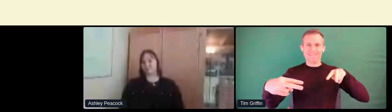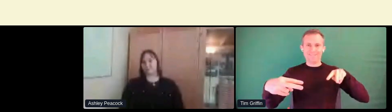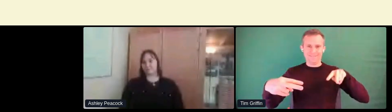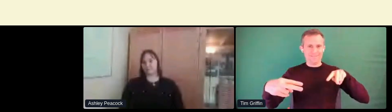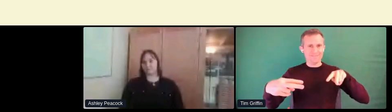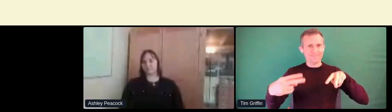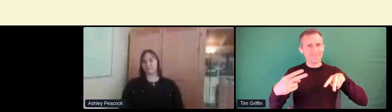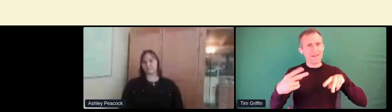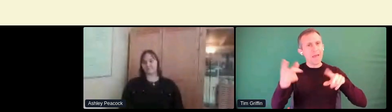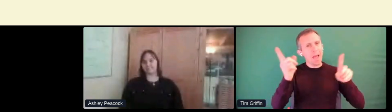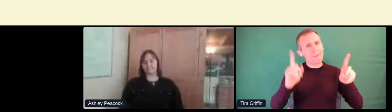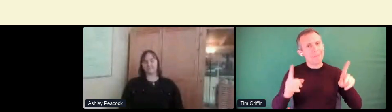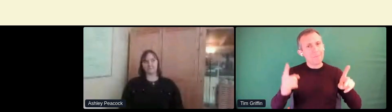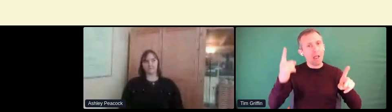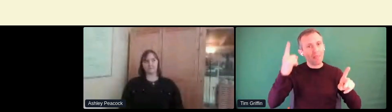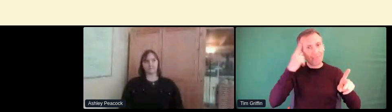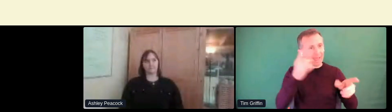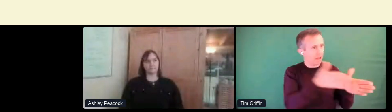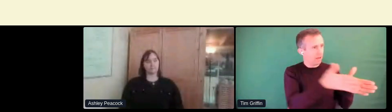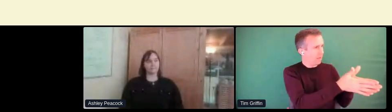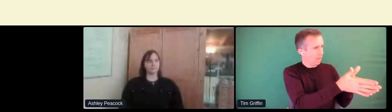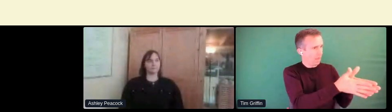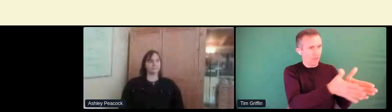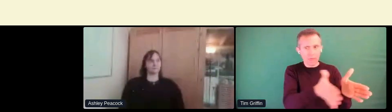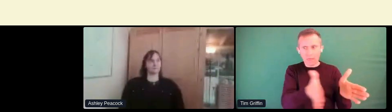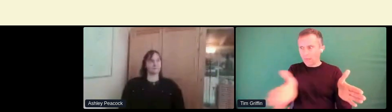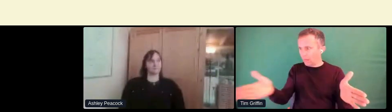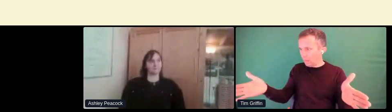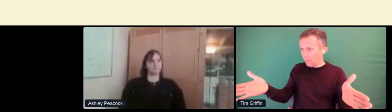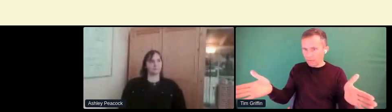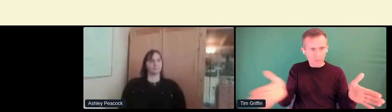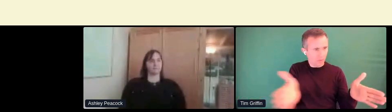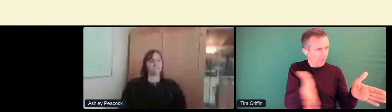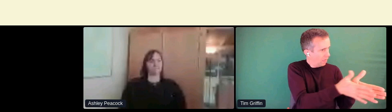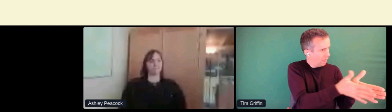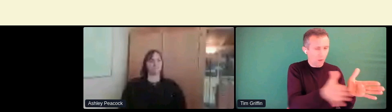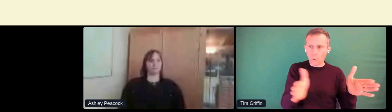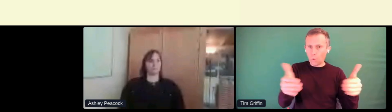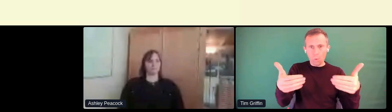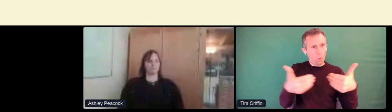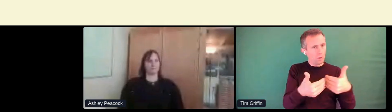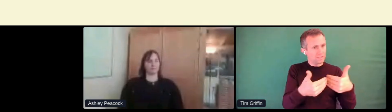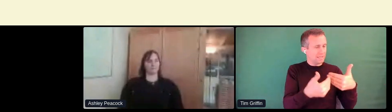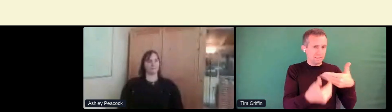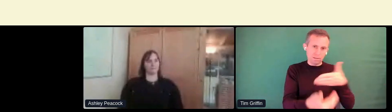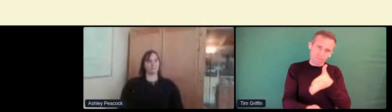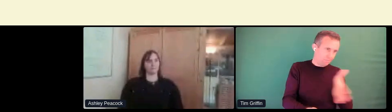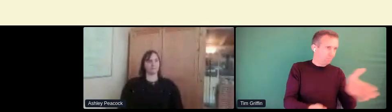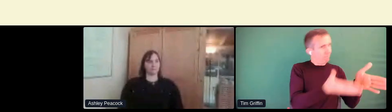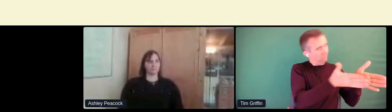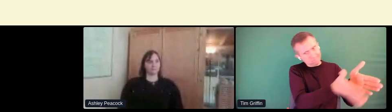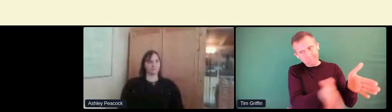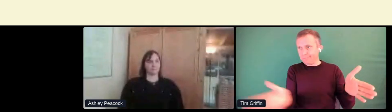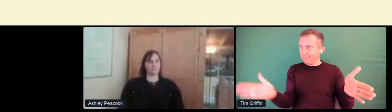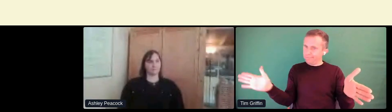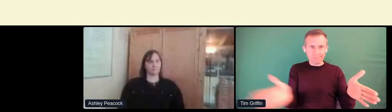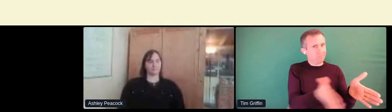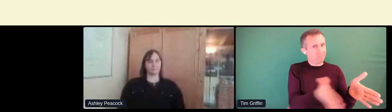that a lot of people think conditions like autism work on. It's more like a linear scale for each